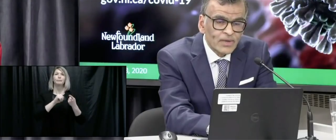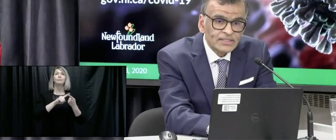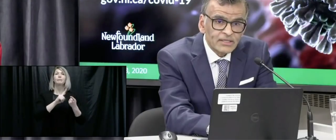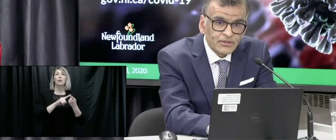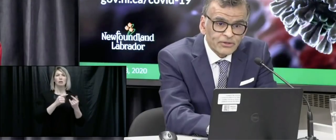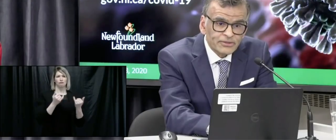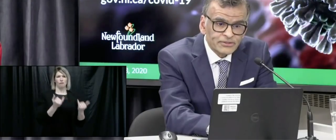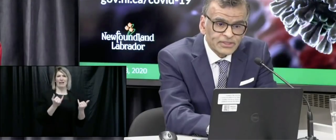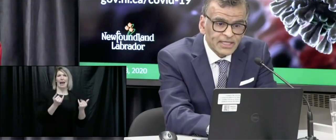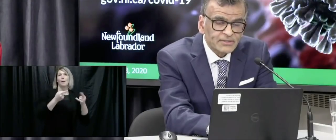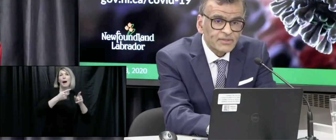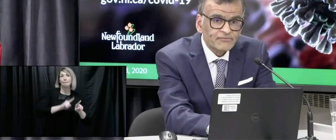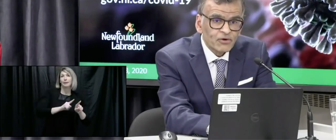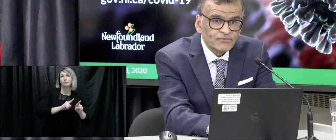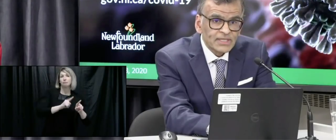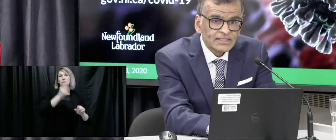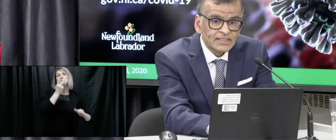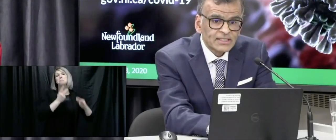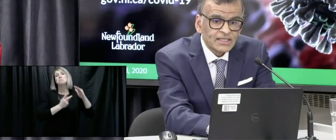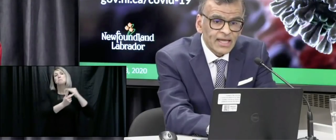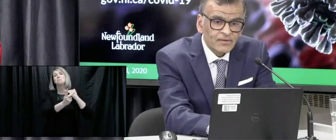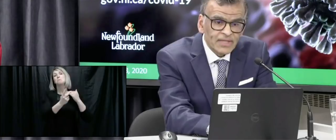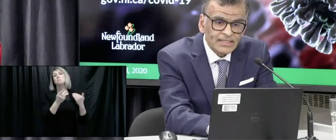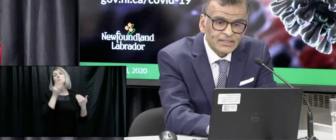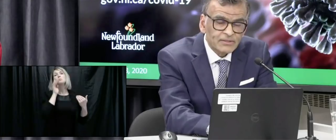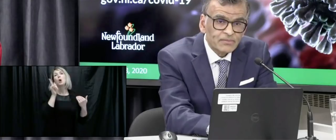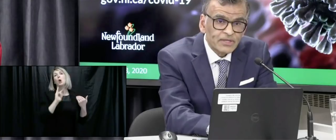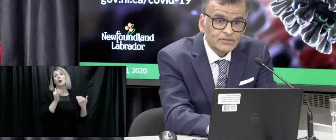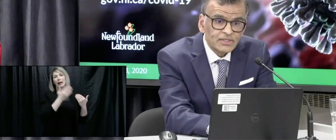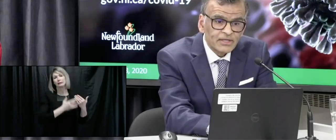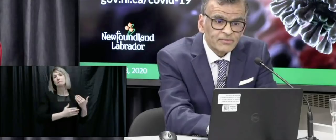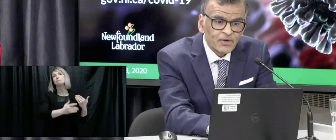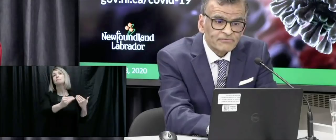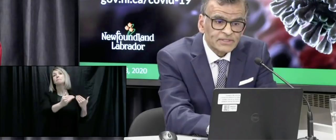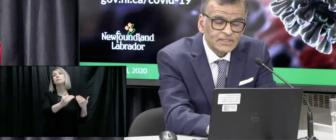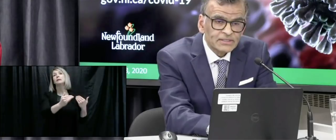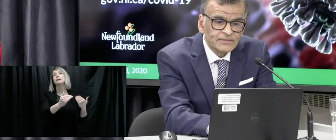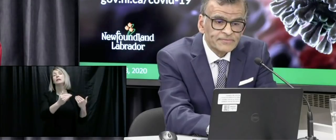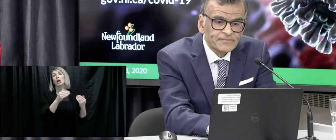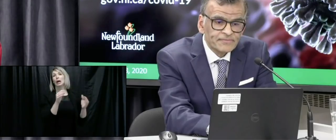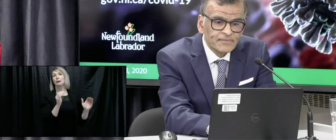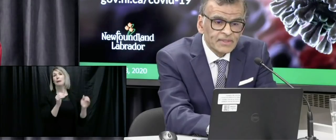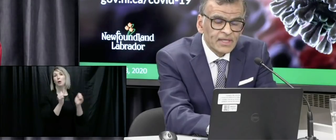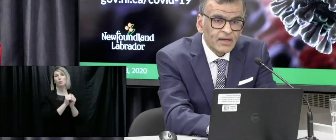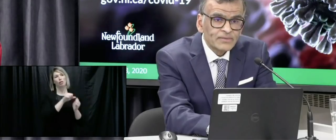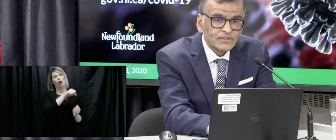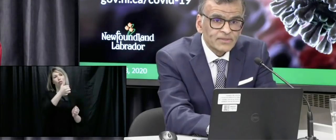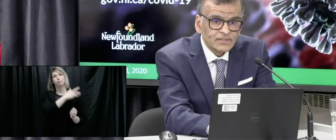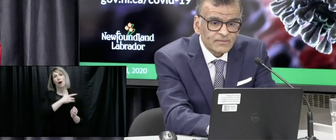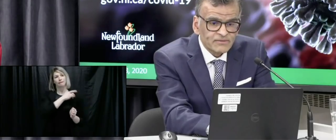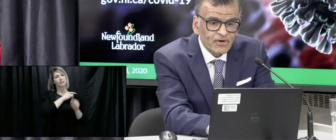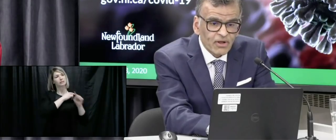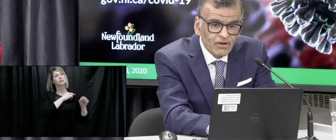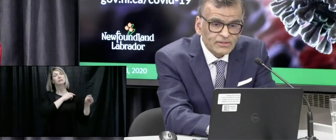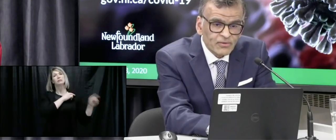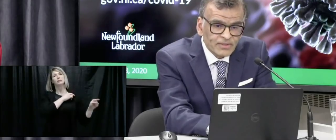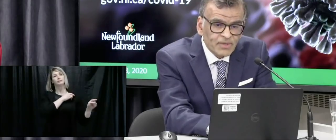THINGS. FIRST, LOOK AT THE CURRENT SITUATION. WHAT IS OUR CURRENT TRAJECTORY